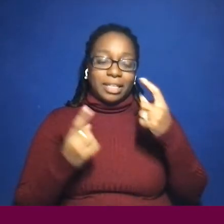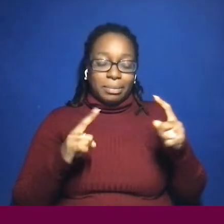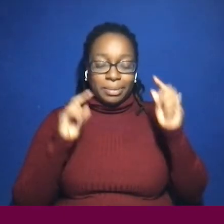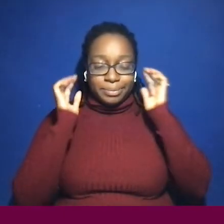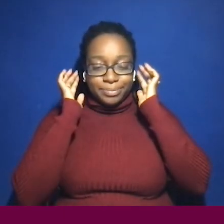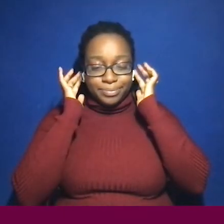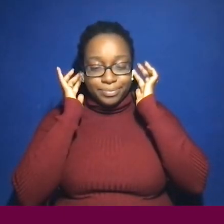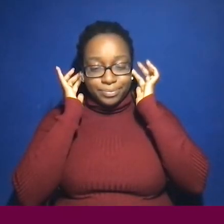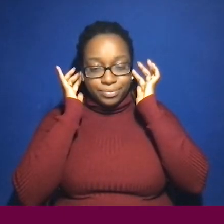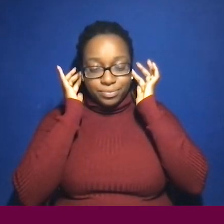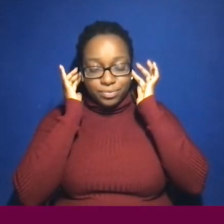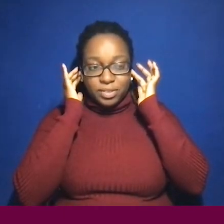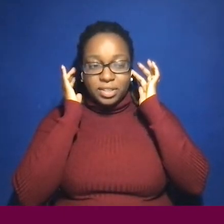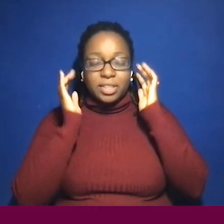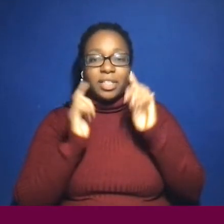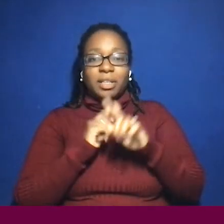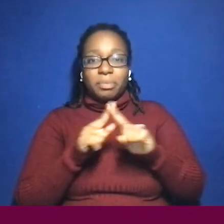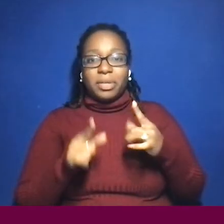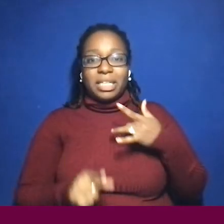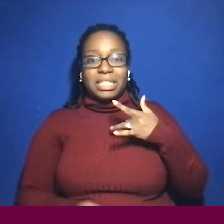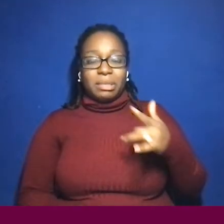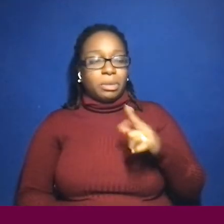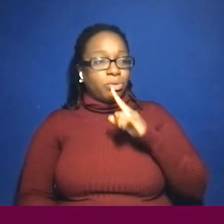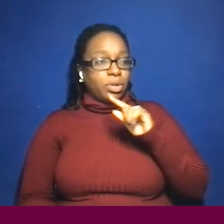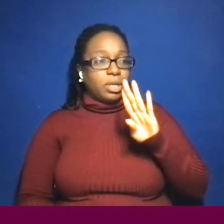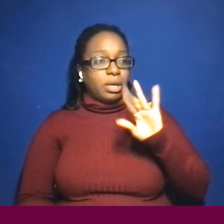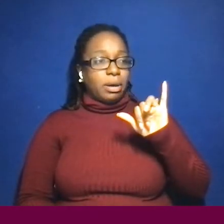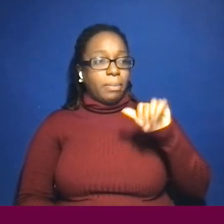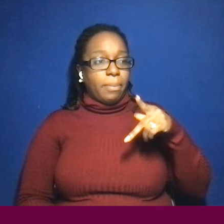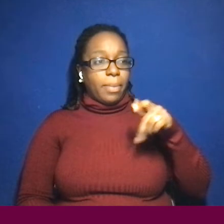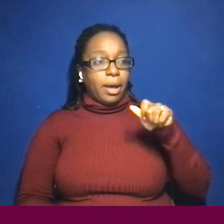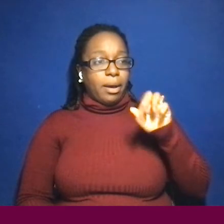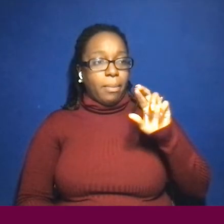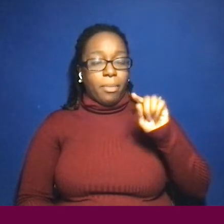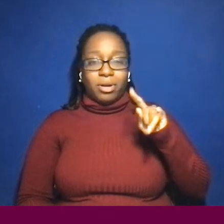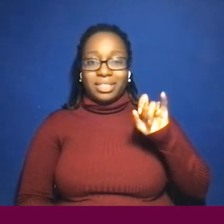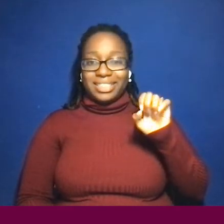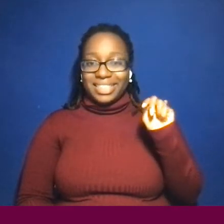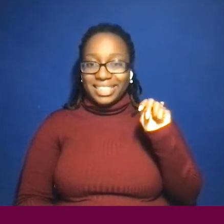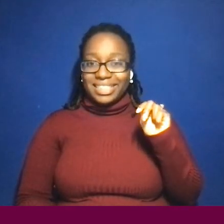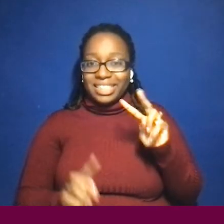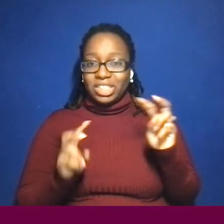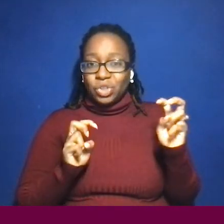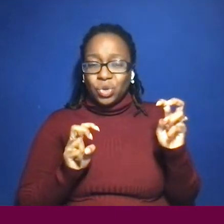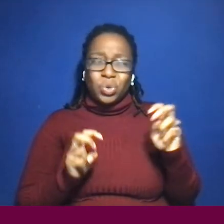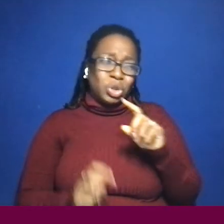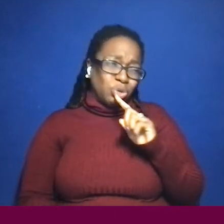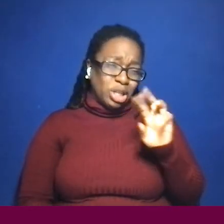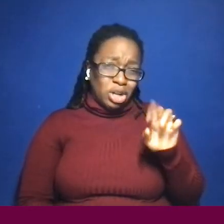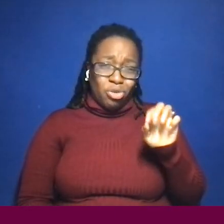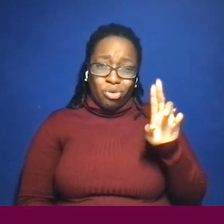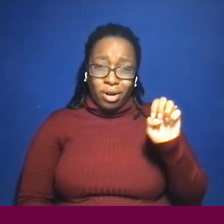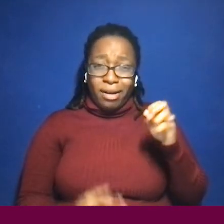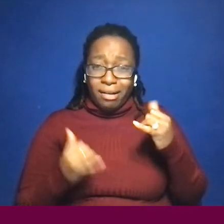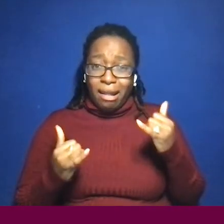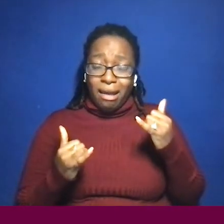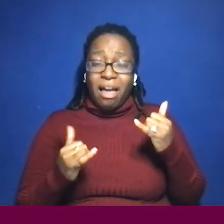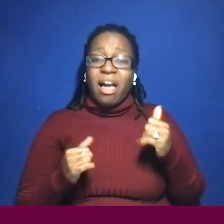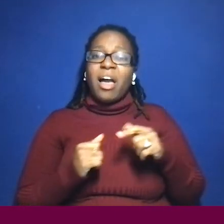that turned out to be very bipartisan issue, which is rare in these days, was this idea that there